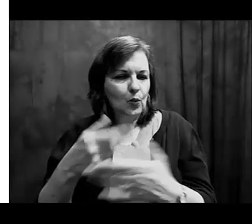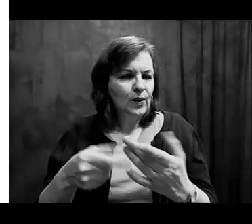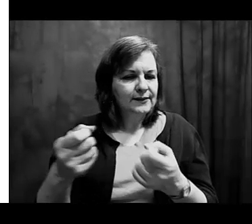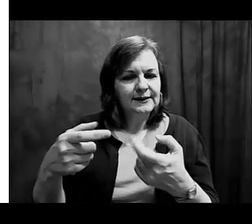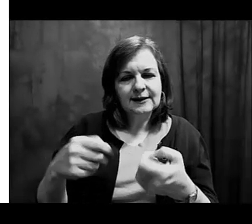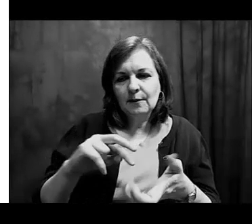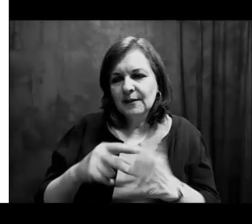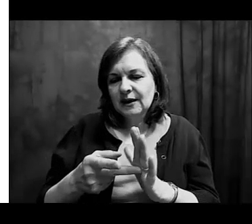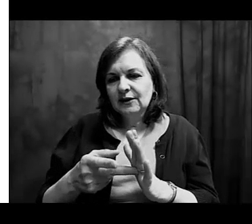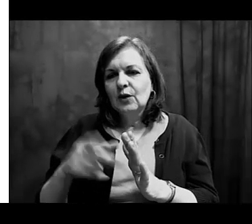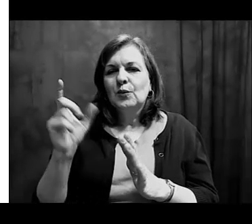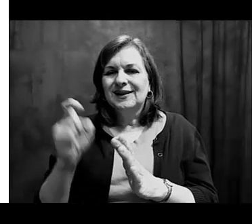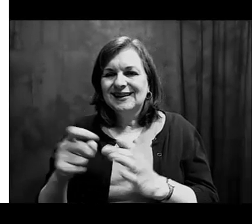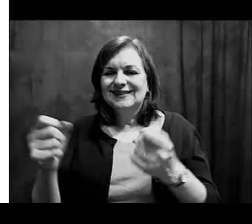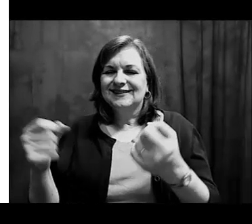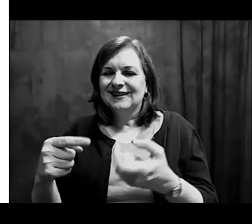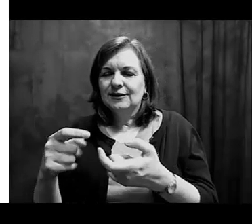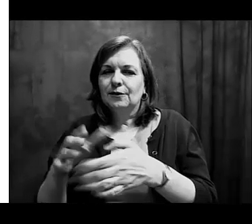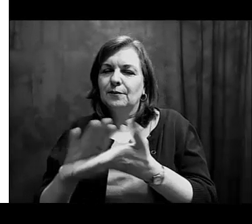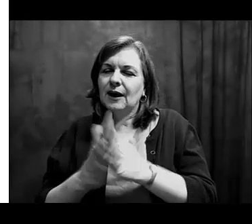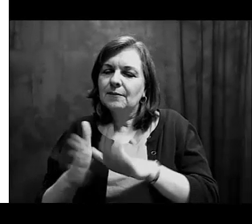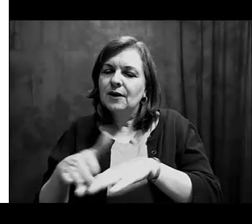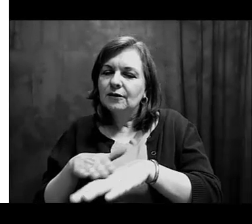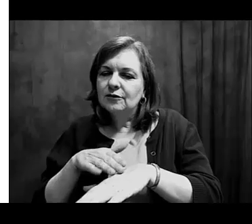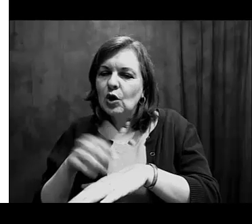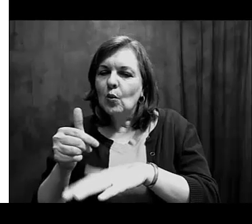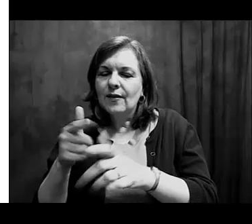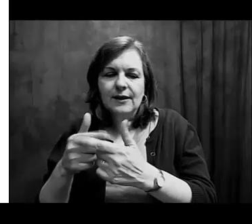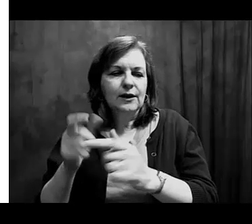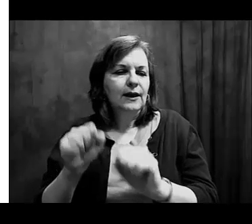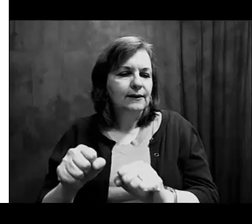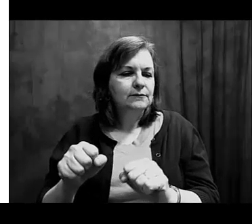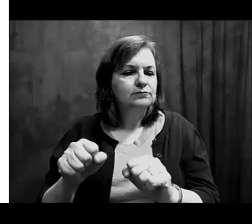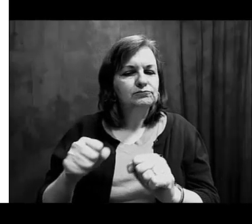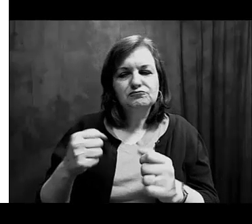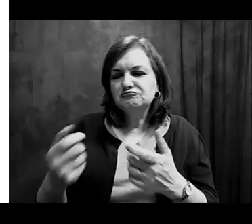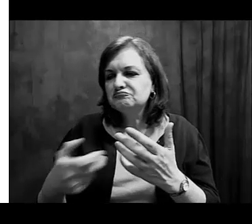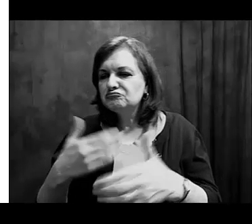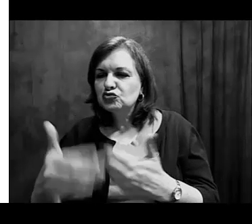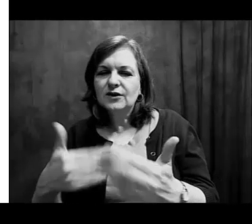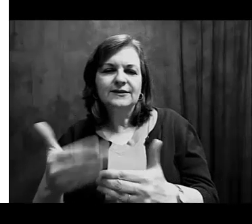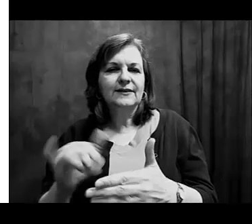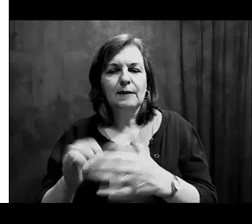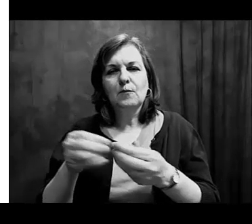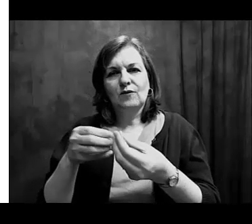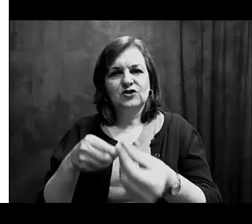can start processing things more efficiently